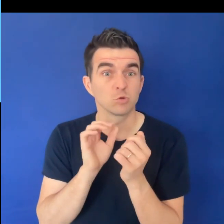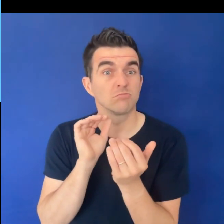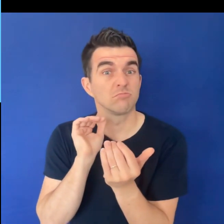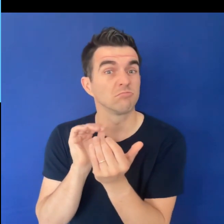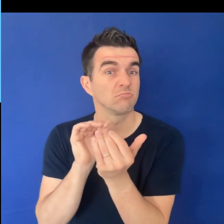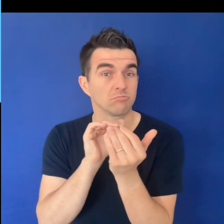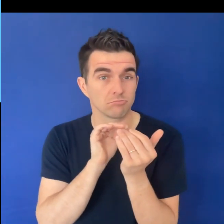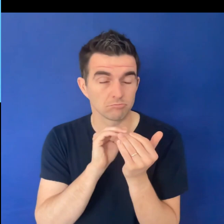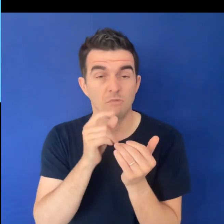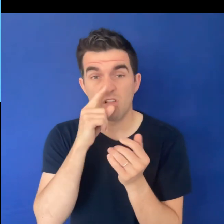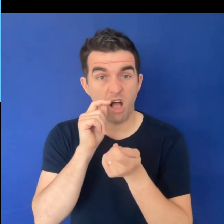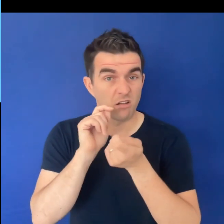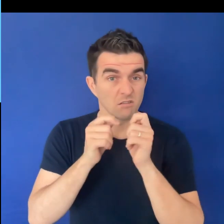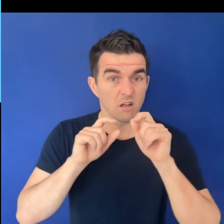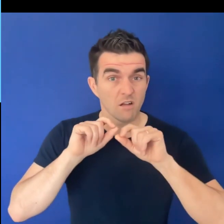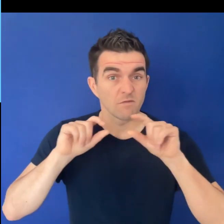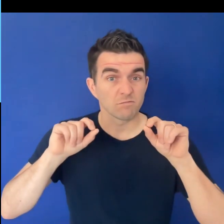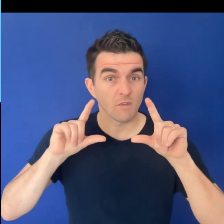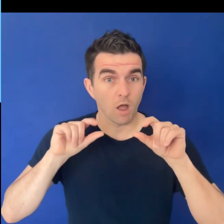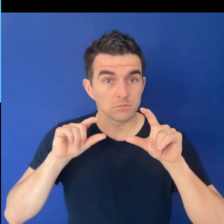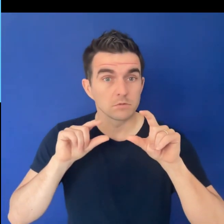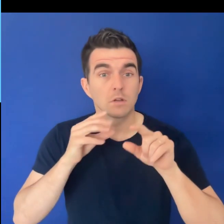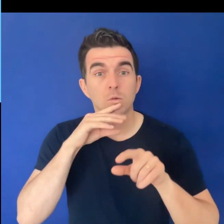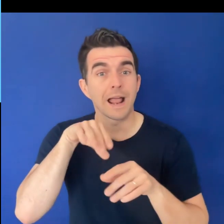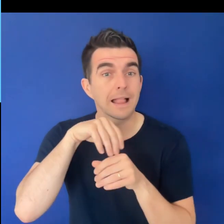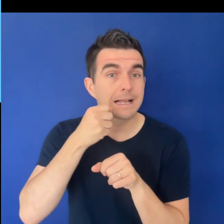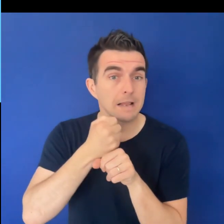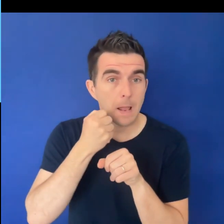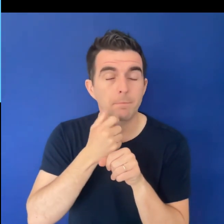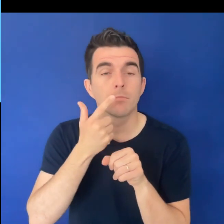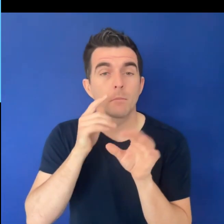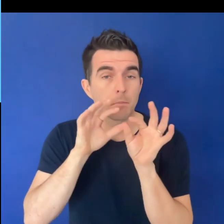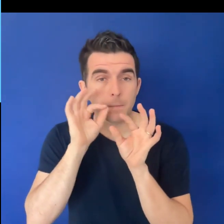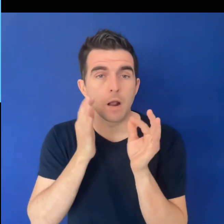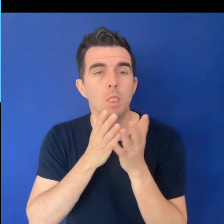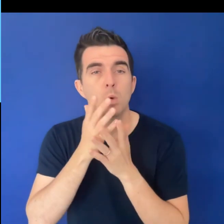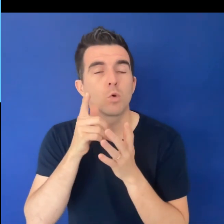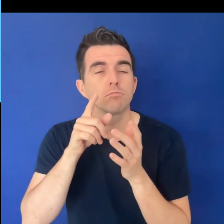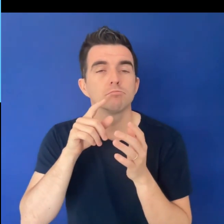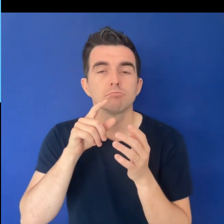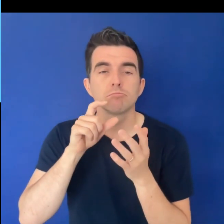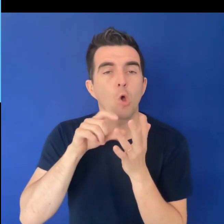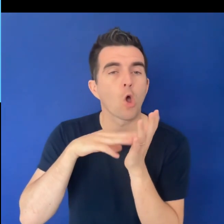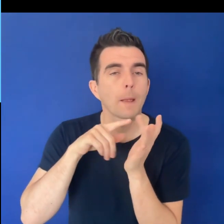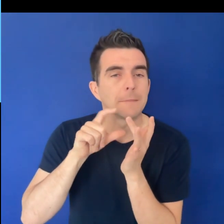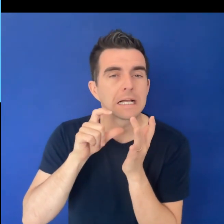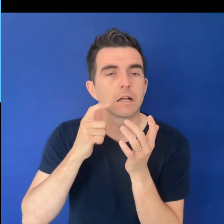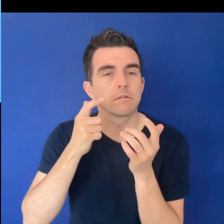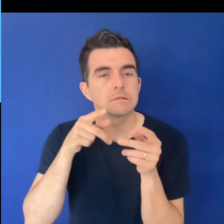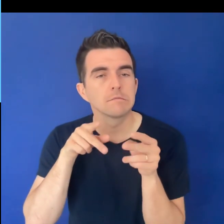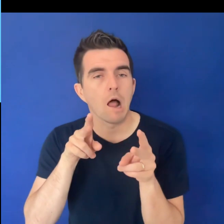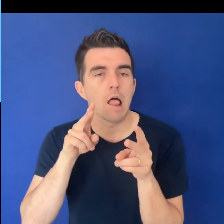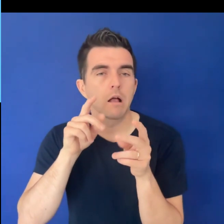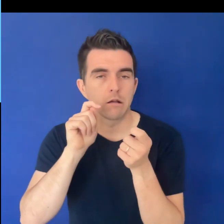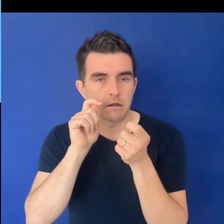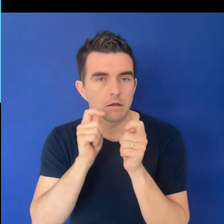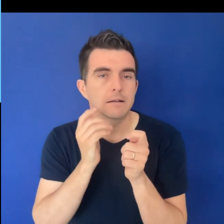You can adjust fonts used by the game, picking between comic book style... a simplified font, for easier readability...